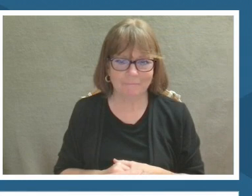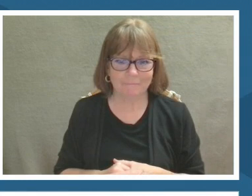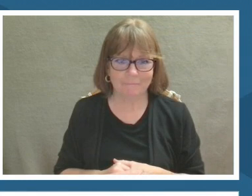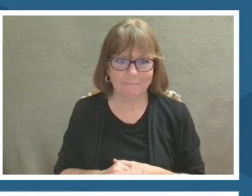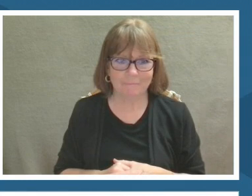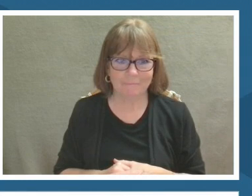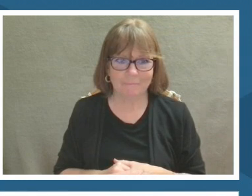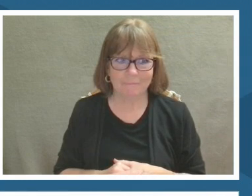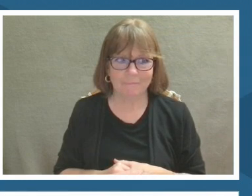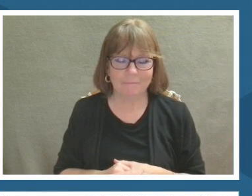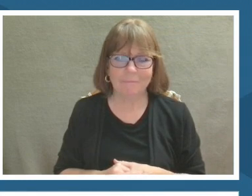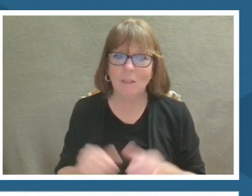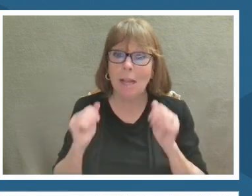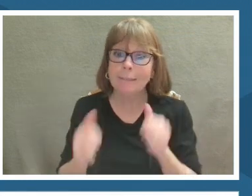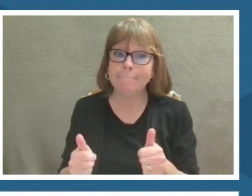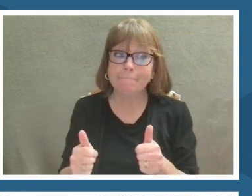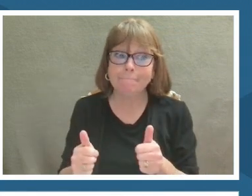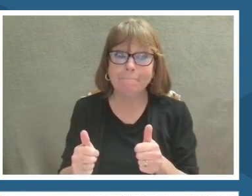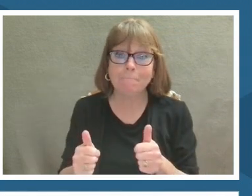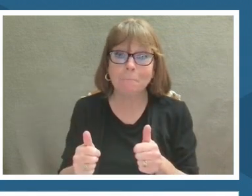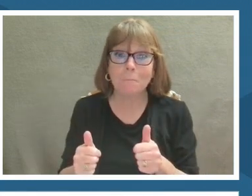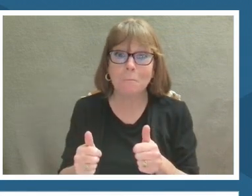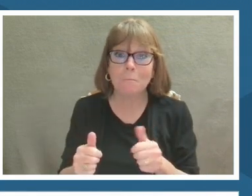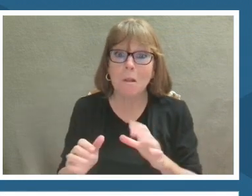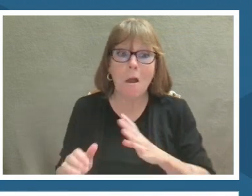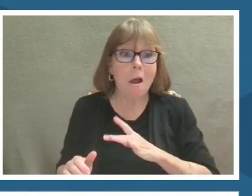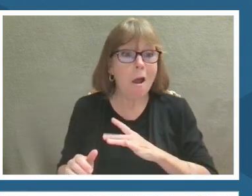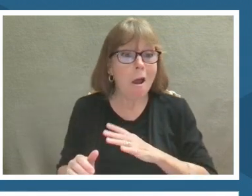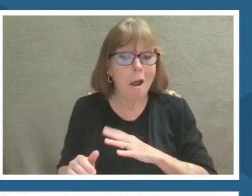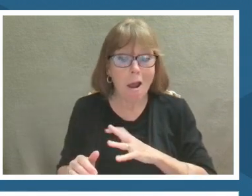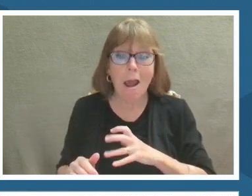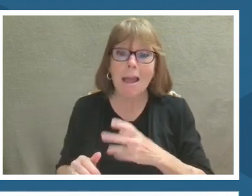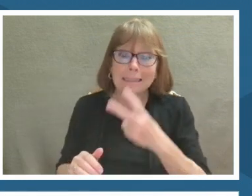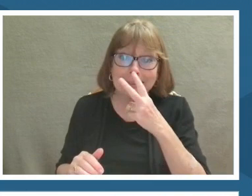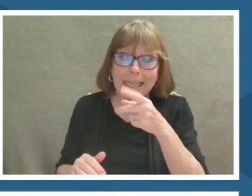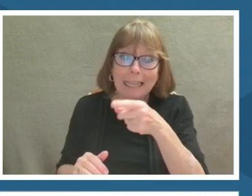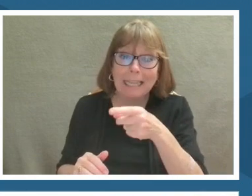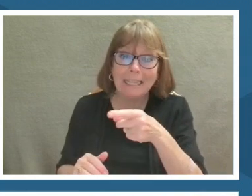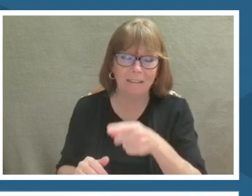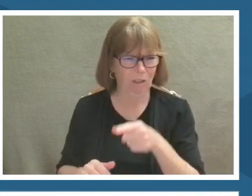great so this is awesome again awesome